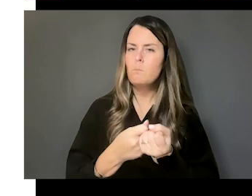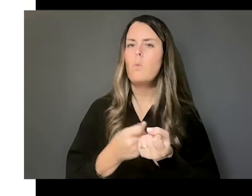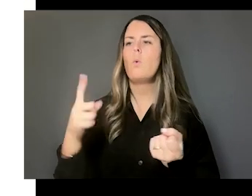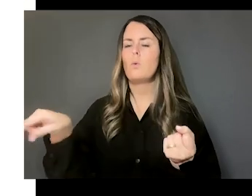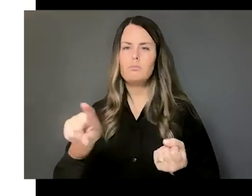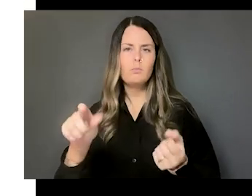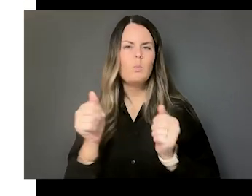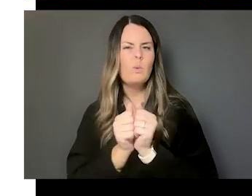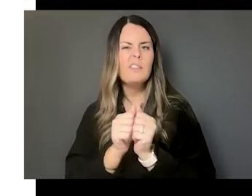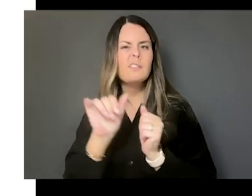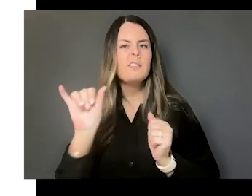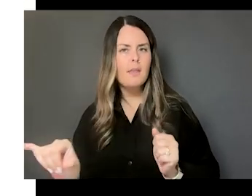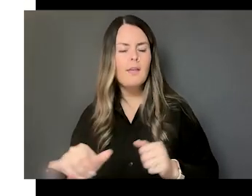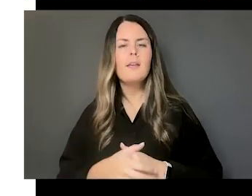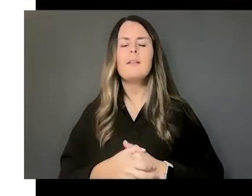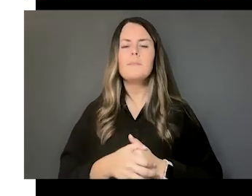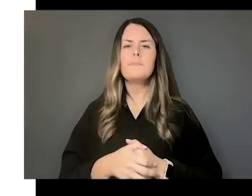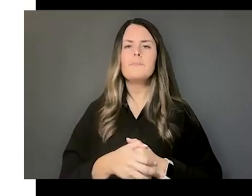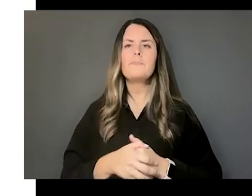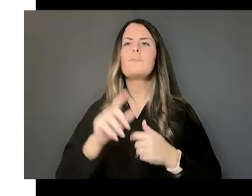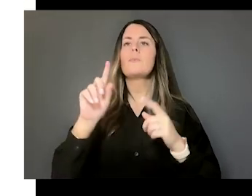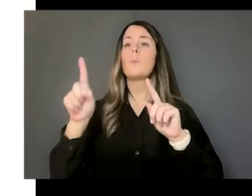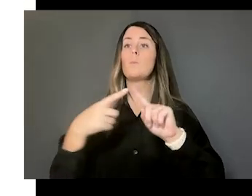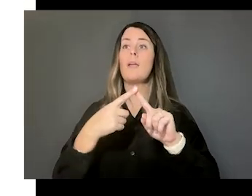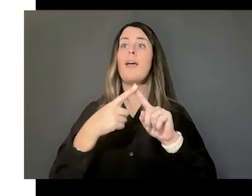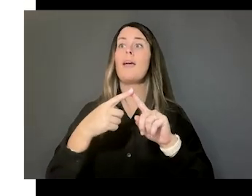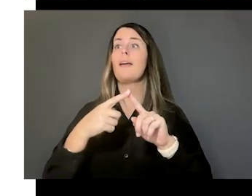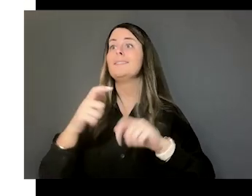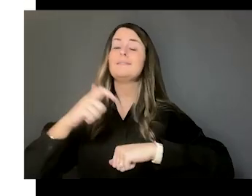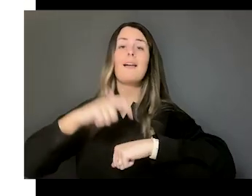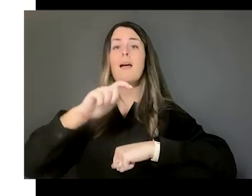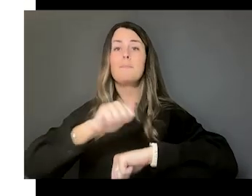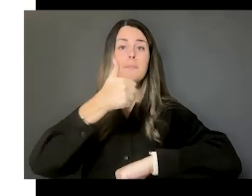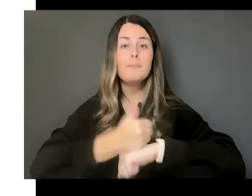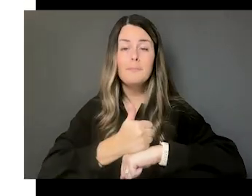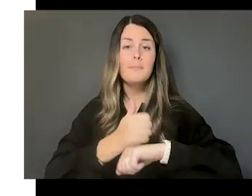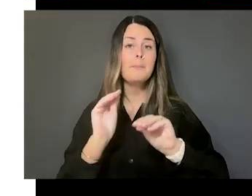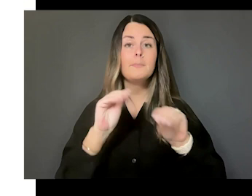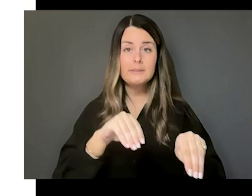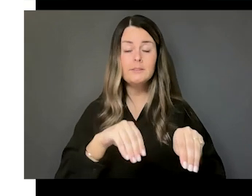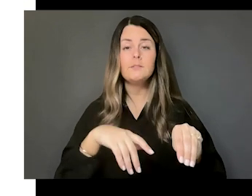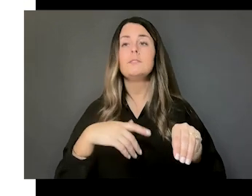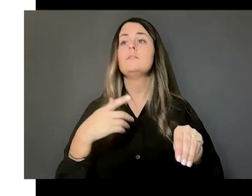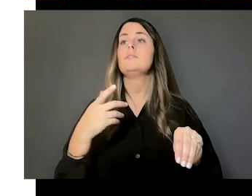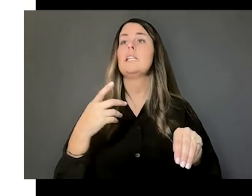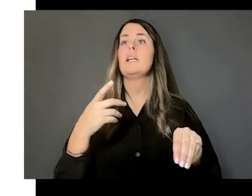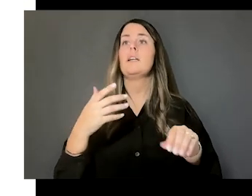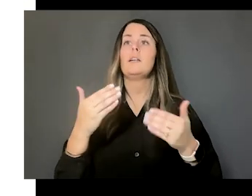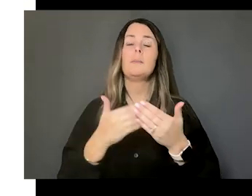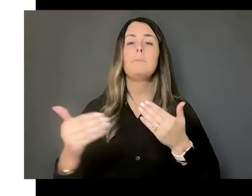And so, when it came to implementation, you know, beyond the standard 2 or 3 day training,